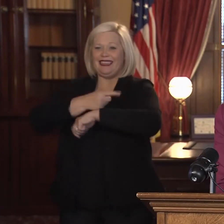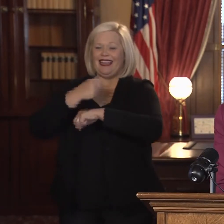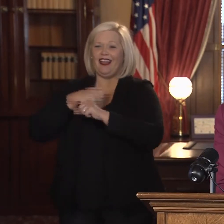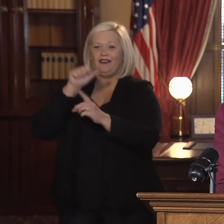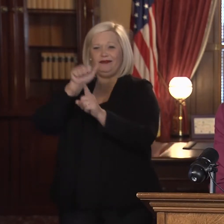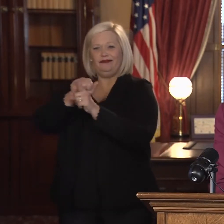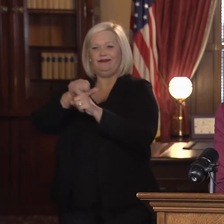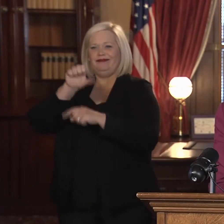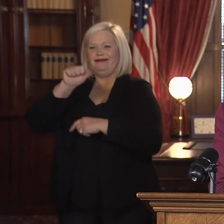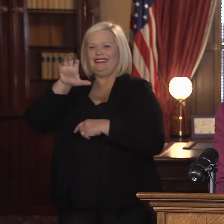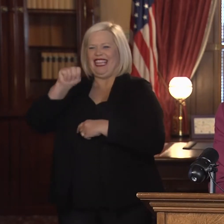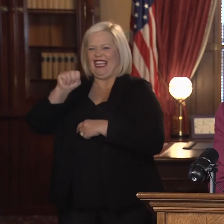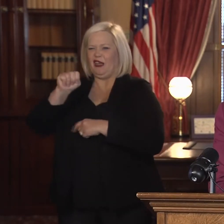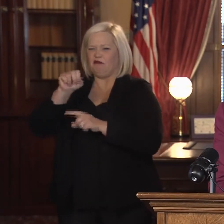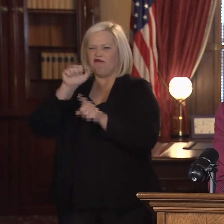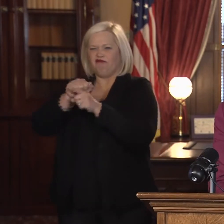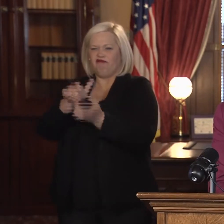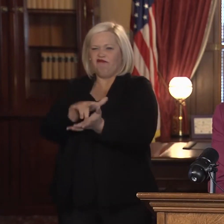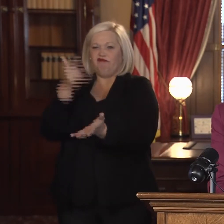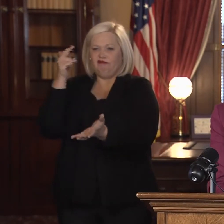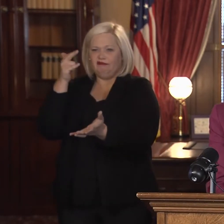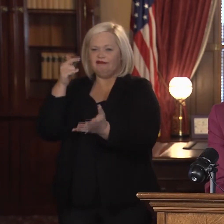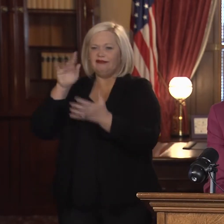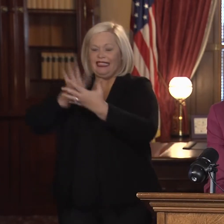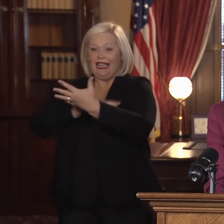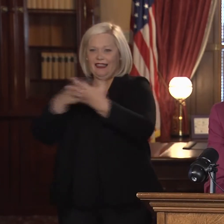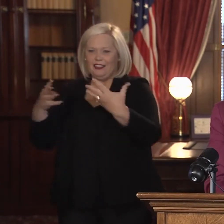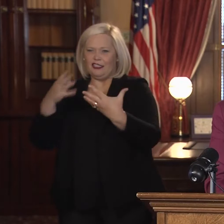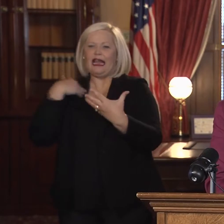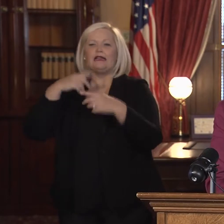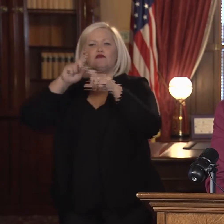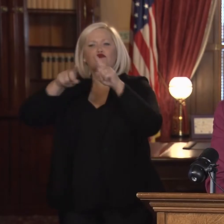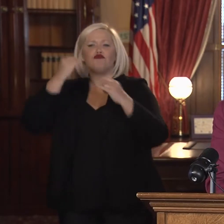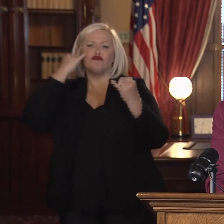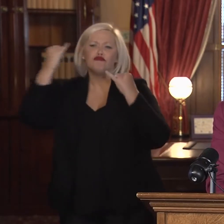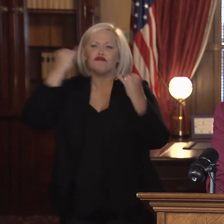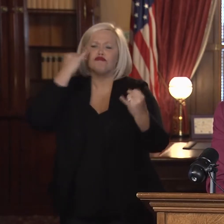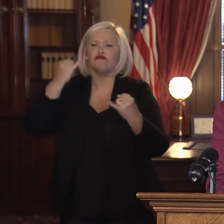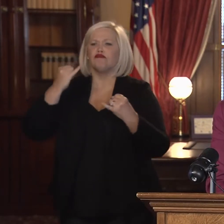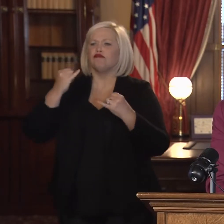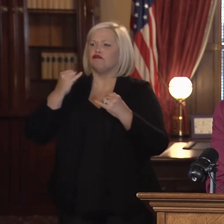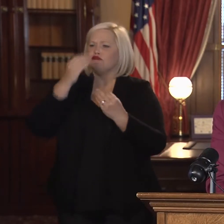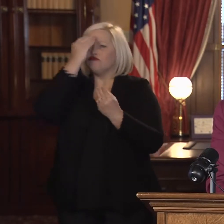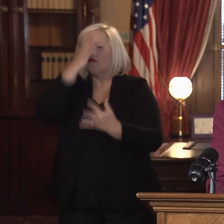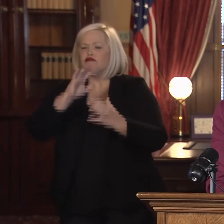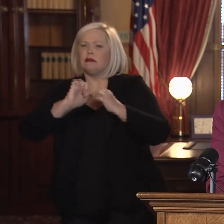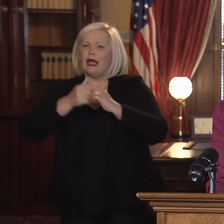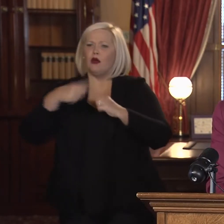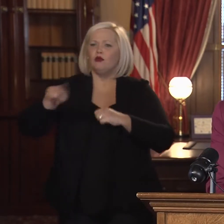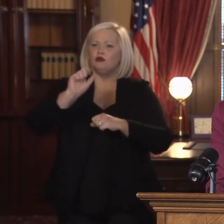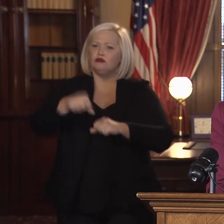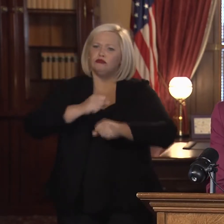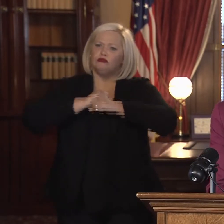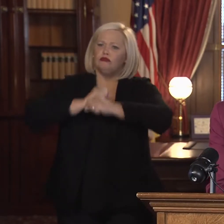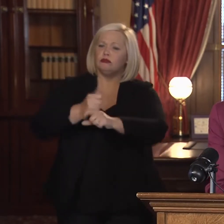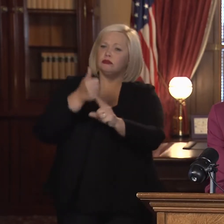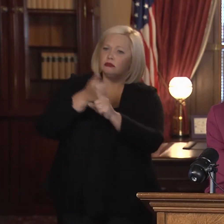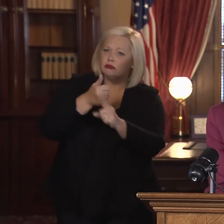THEMSELVES MY OFFICE HAS PUT TOGETHER THE 20 DAYS OF SCAMS CALENDAR, A HELPFUL SERIES OF